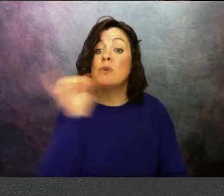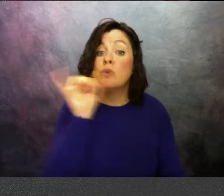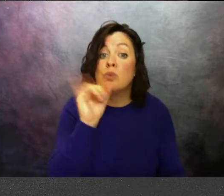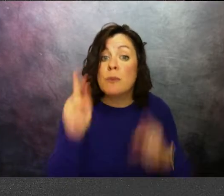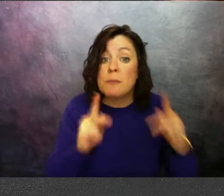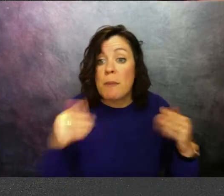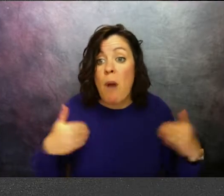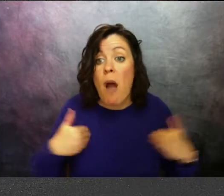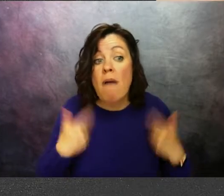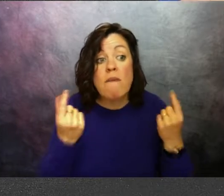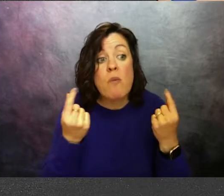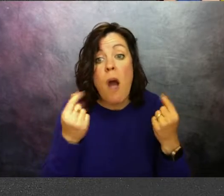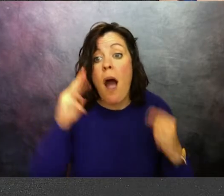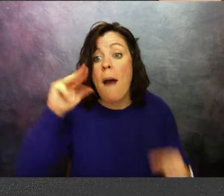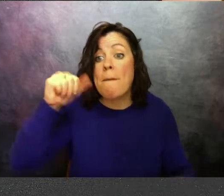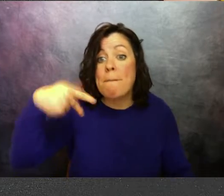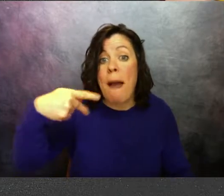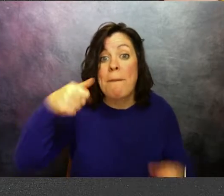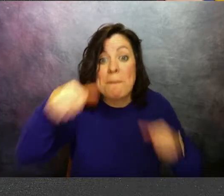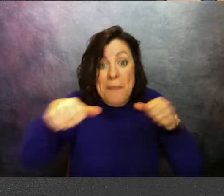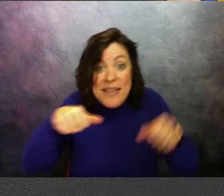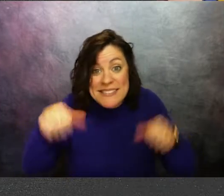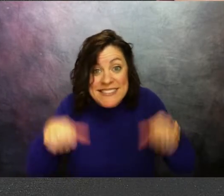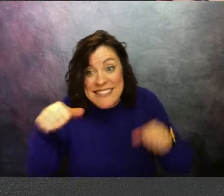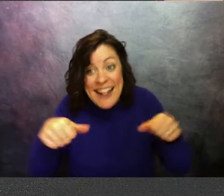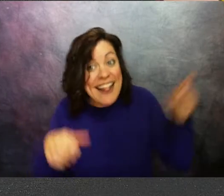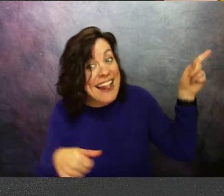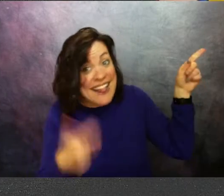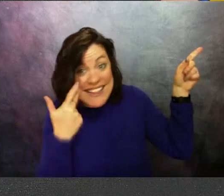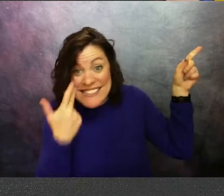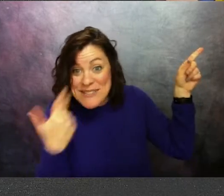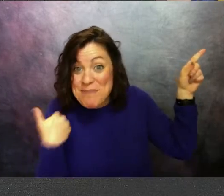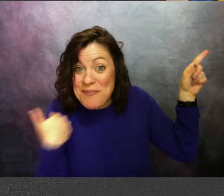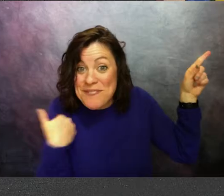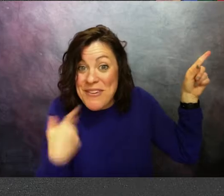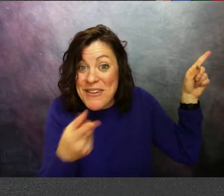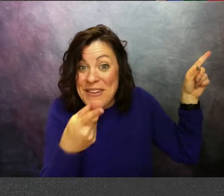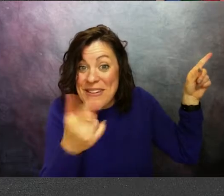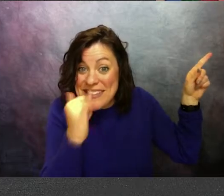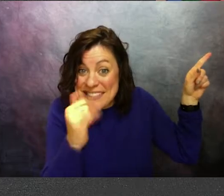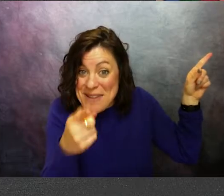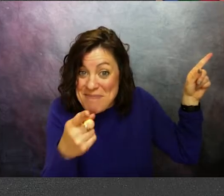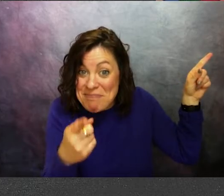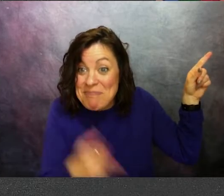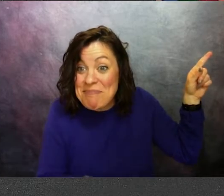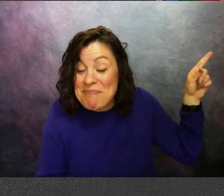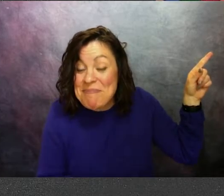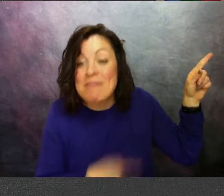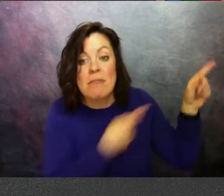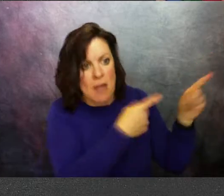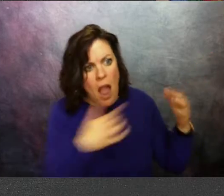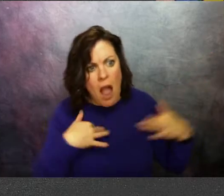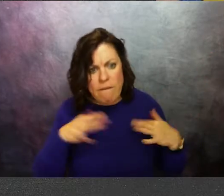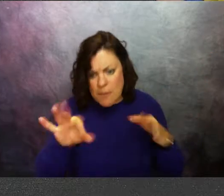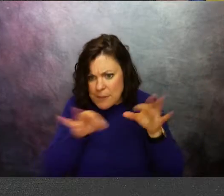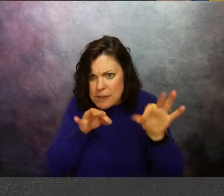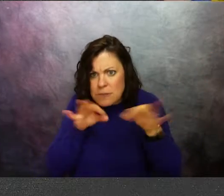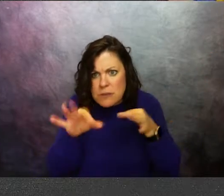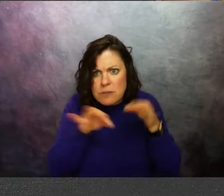have maps that are made into puzzles. Have you ever seen a puzzle map? And you can take out the pieces and figure out.